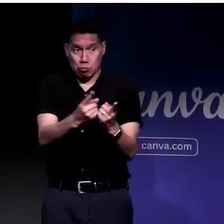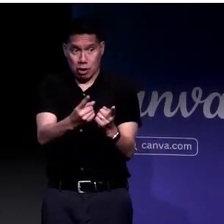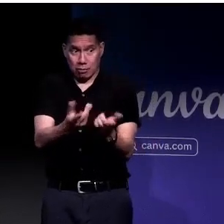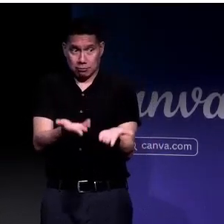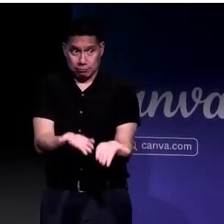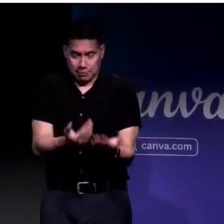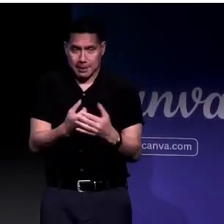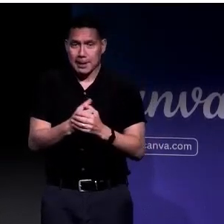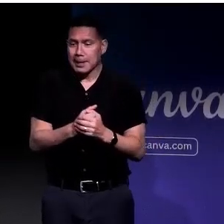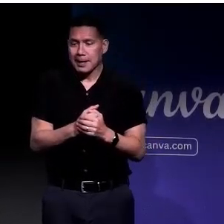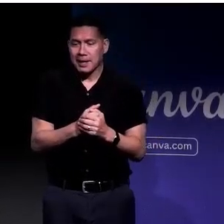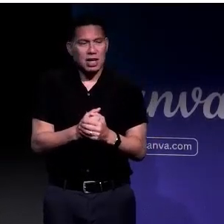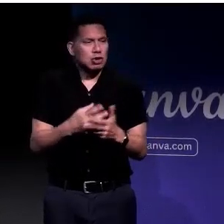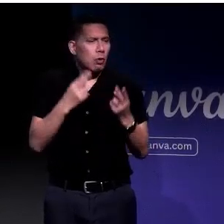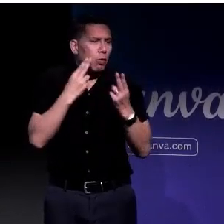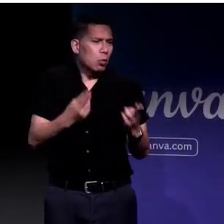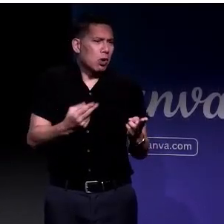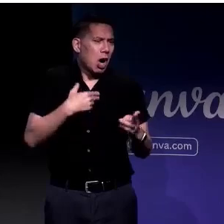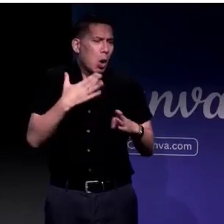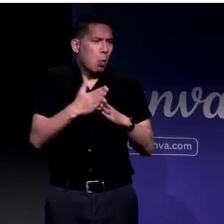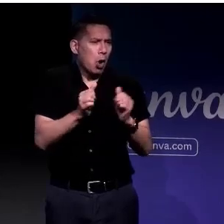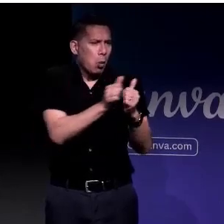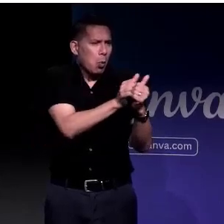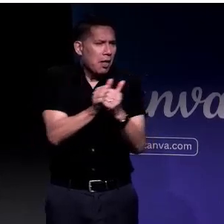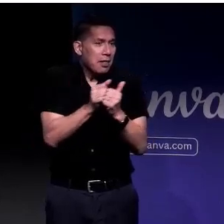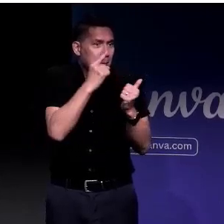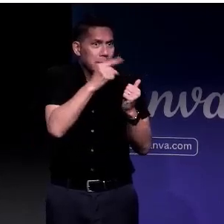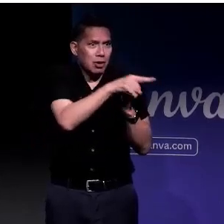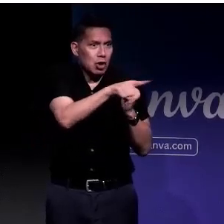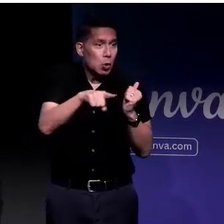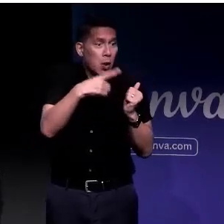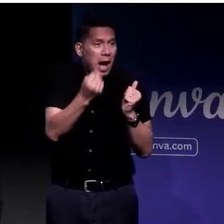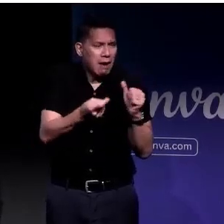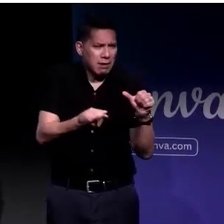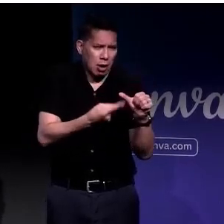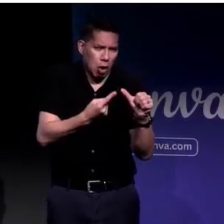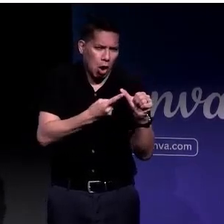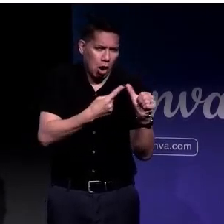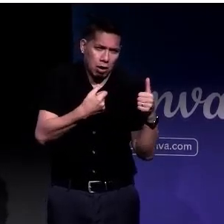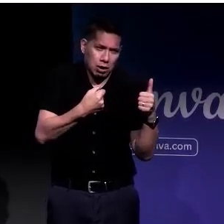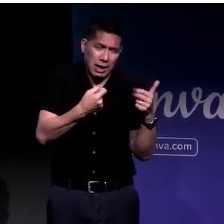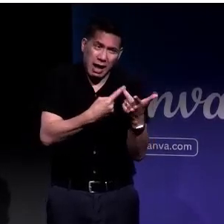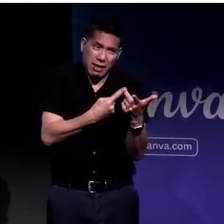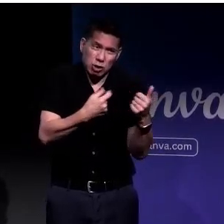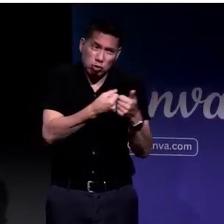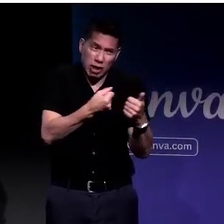So, of course, I work closely with people who are facing alcohol and other drug challenges.